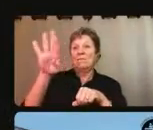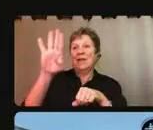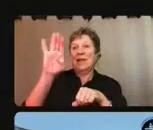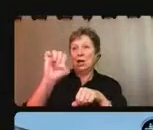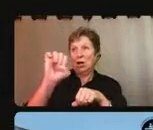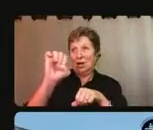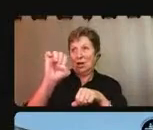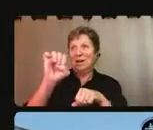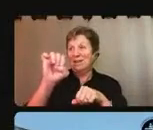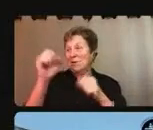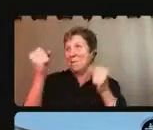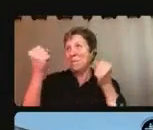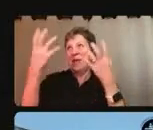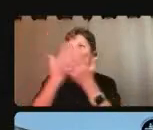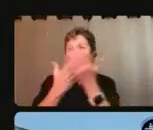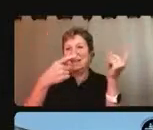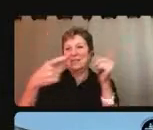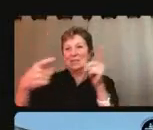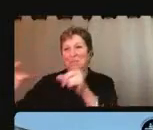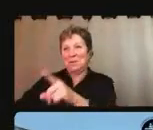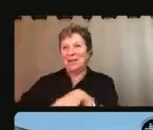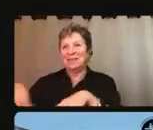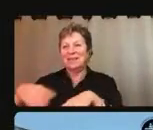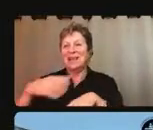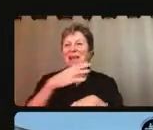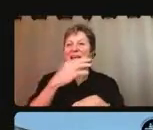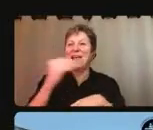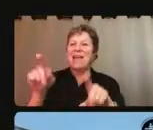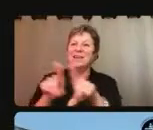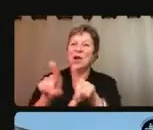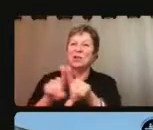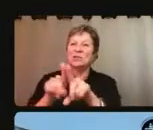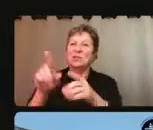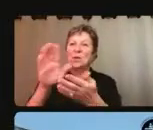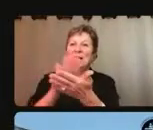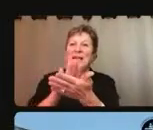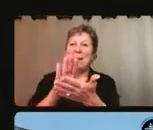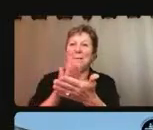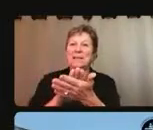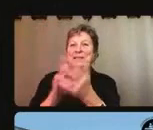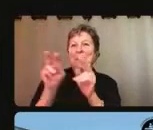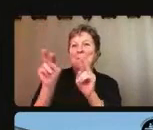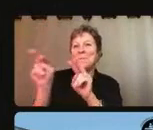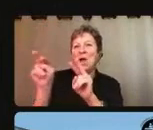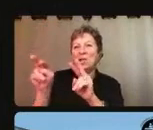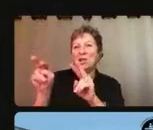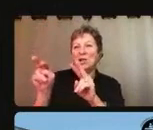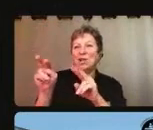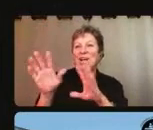CHILD WELFARE WHERE MANY